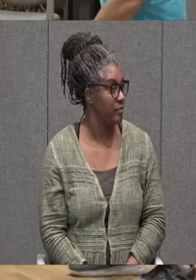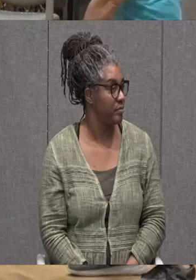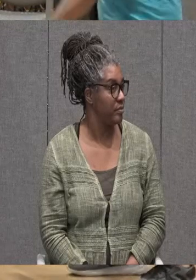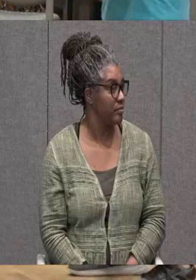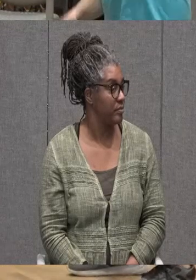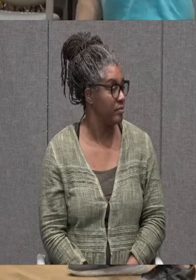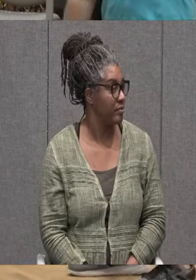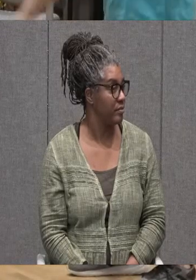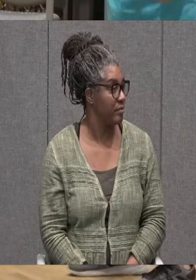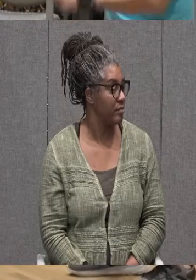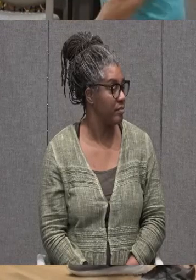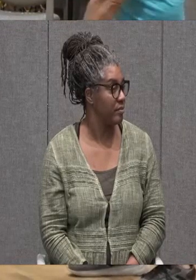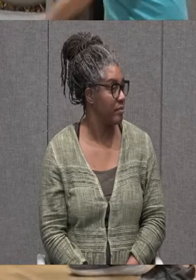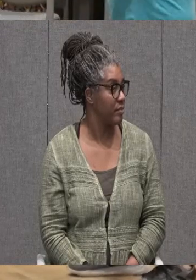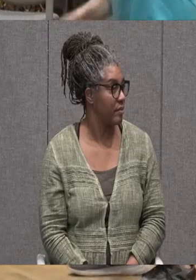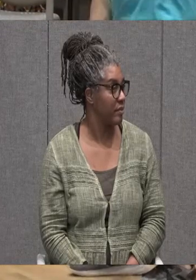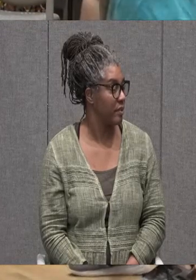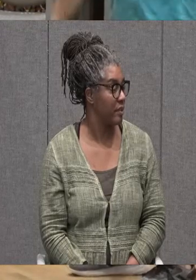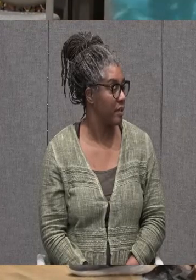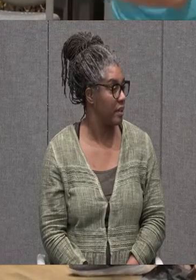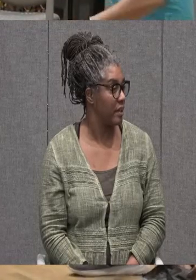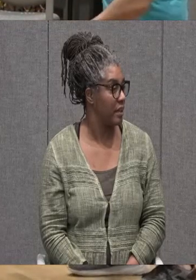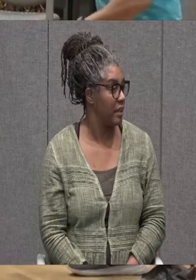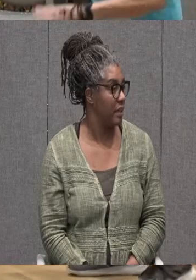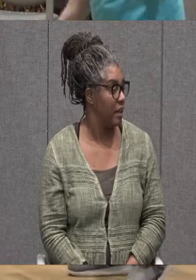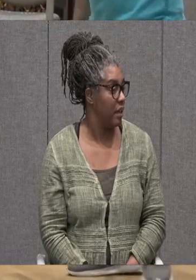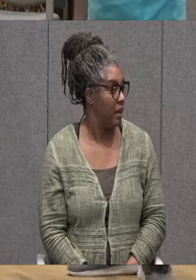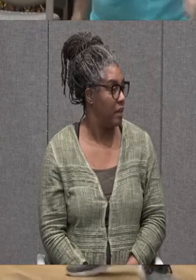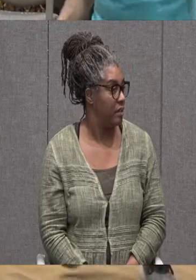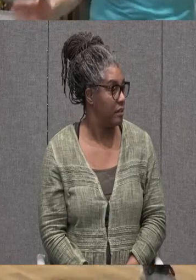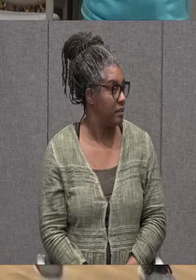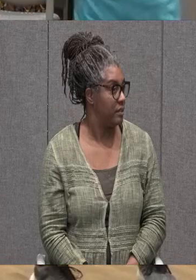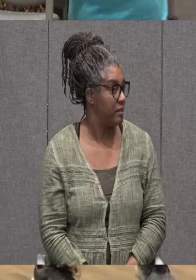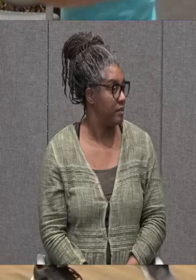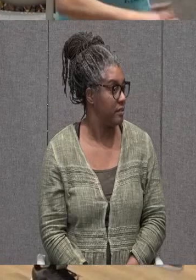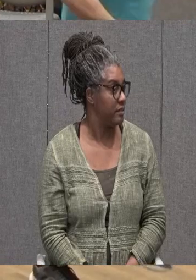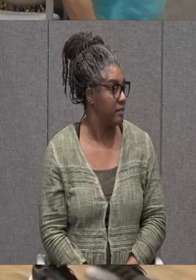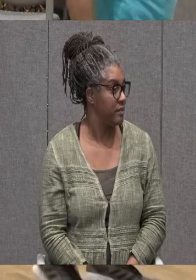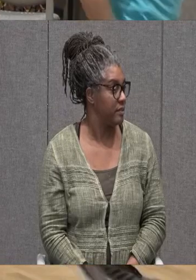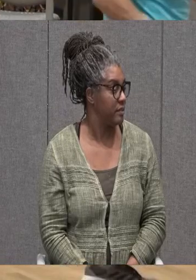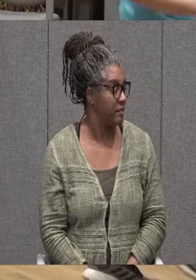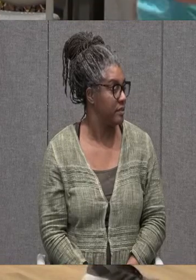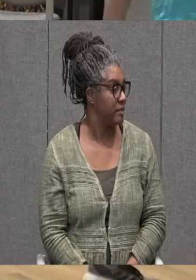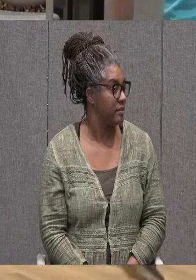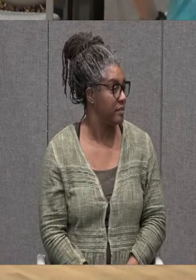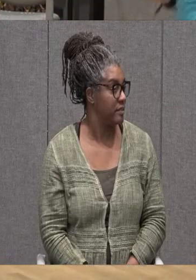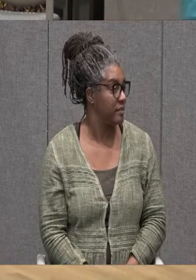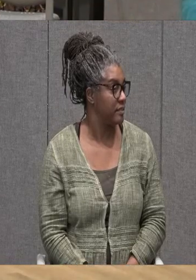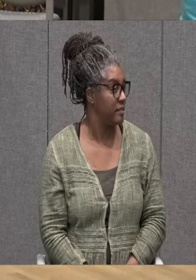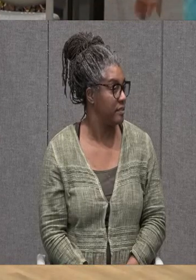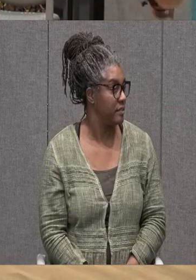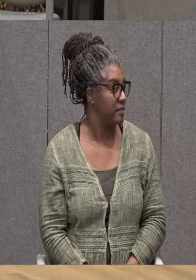Huey, Dewey, Louie can't go wrong turn around. Bit of Goofy everyone A little bit of him makes